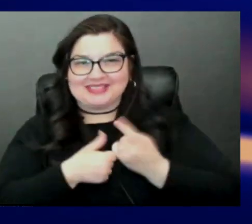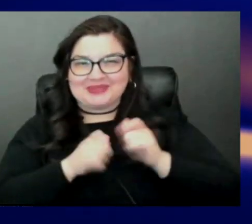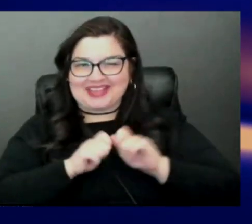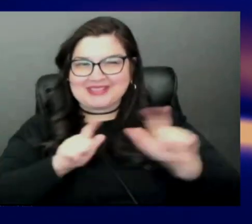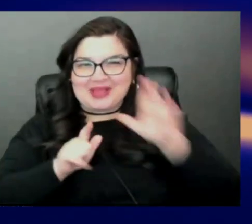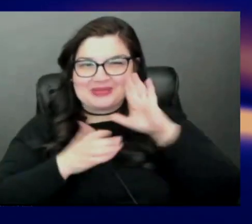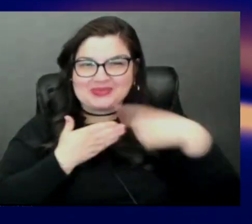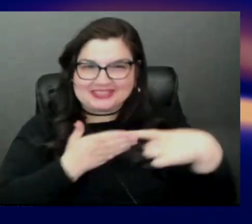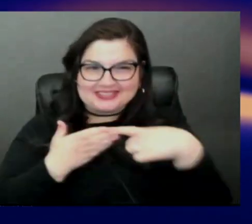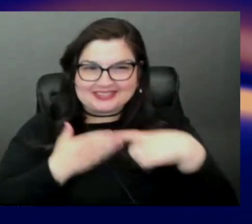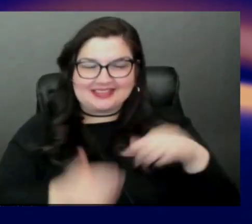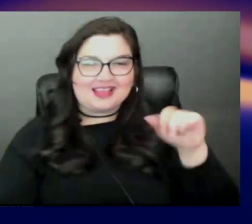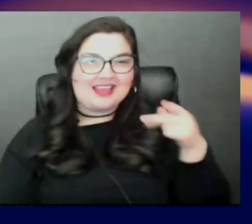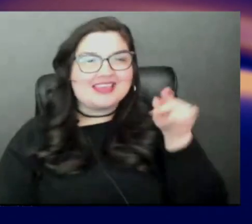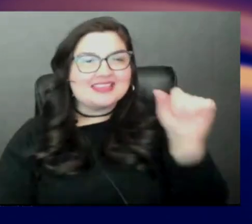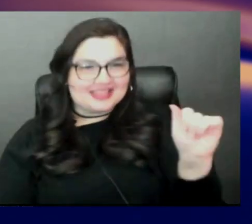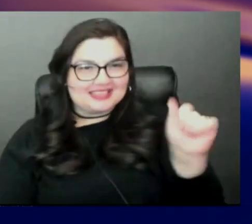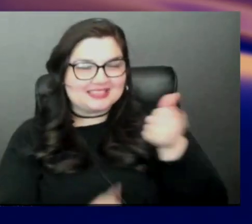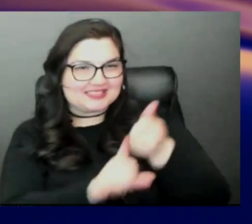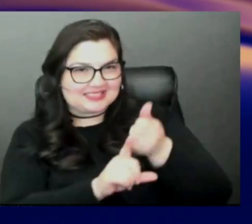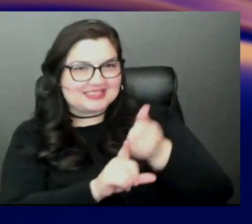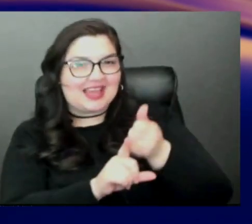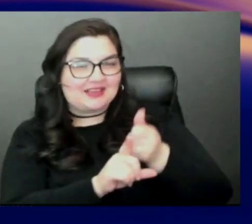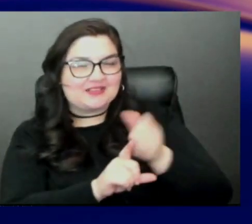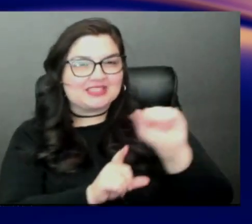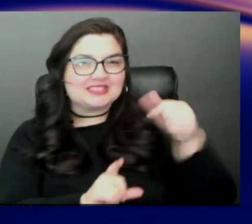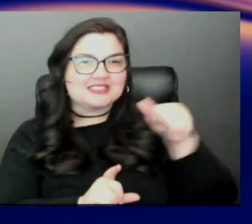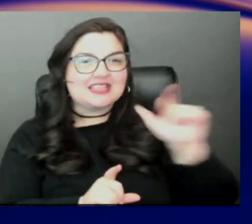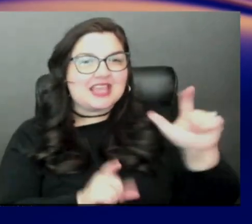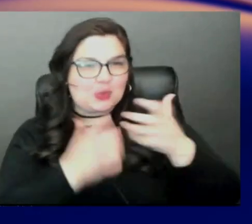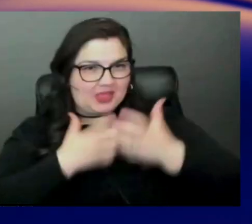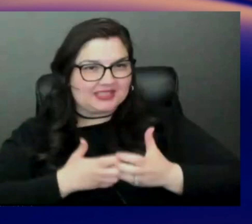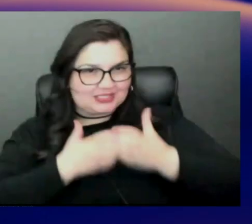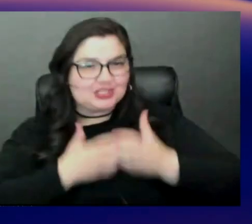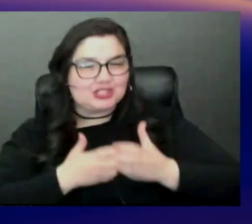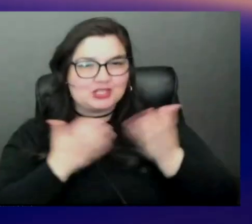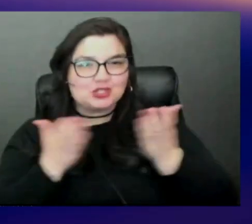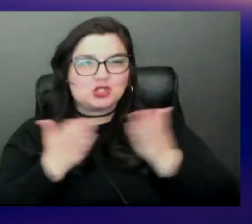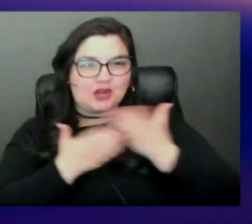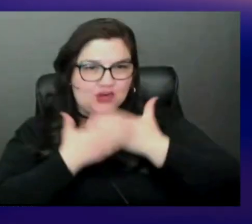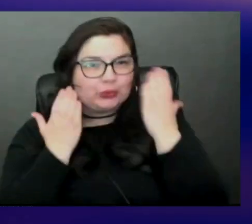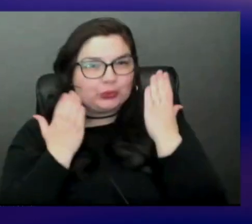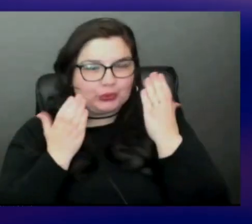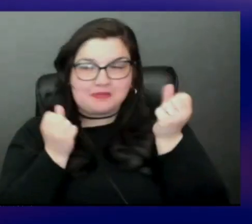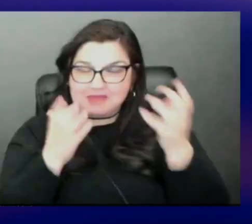So Athena is a serverless SQL engine for your data lake. So a lot of our customers are using Athena to run queries,